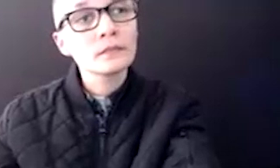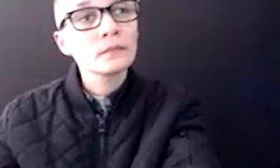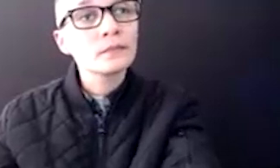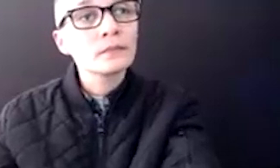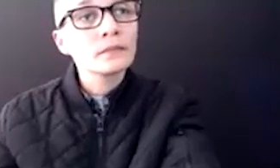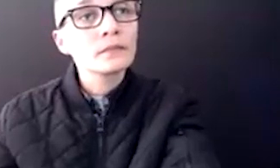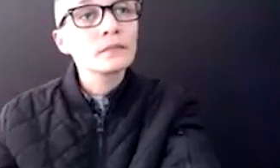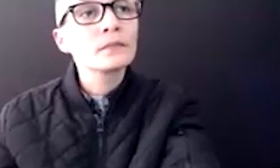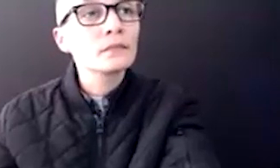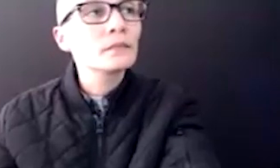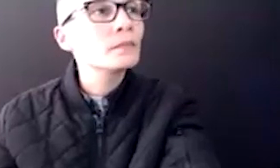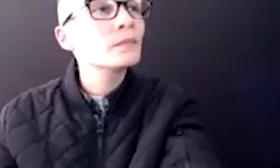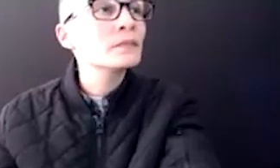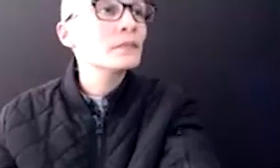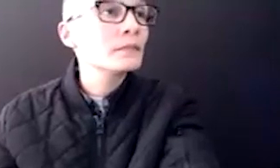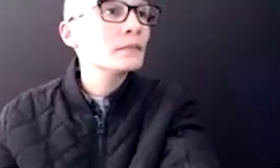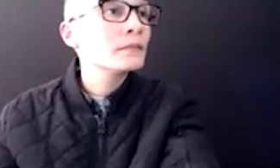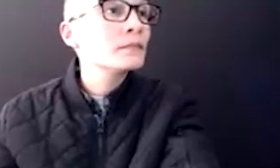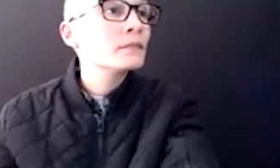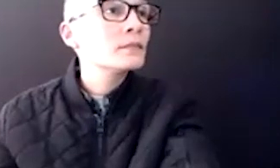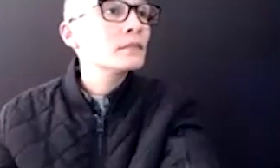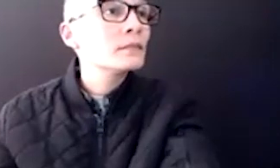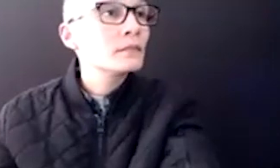that we don't have control of over, you know, in that area.